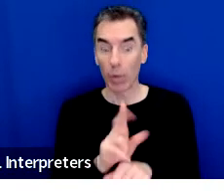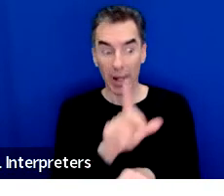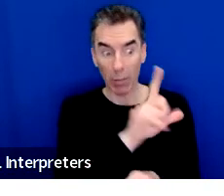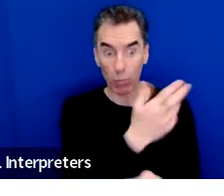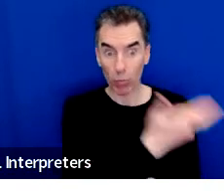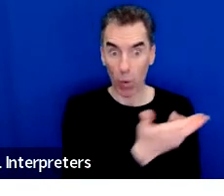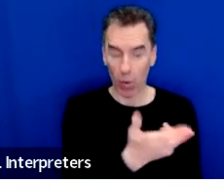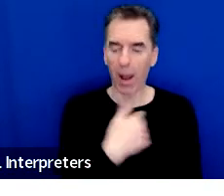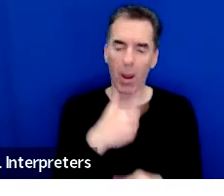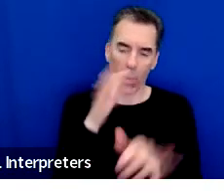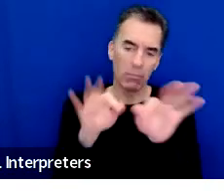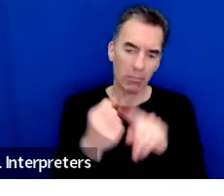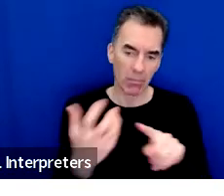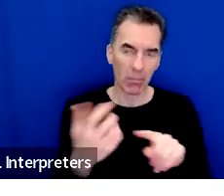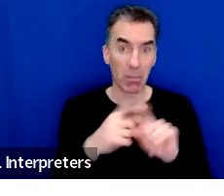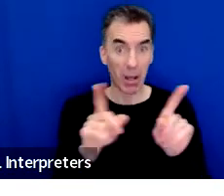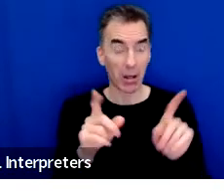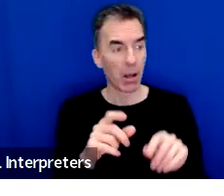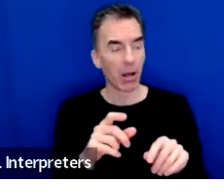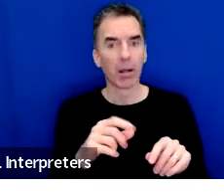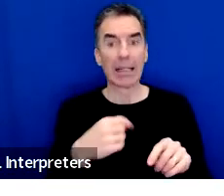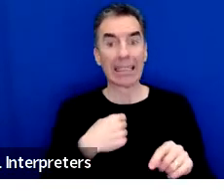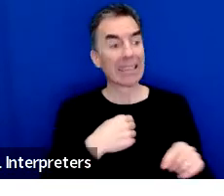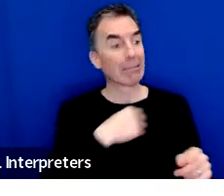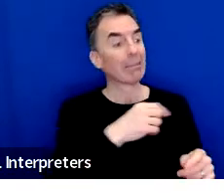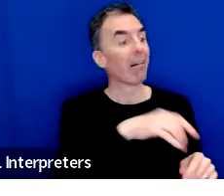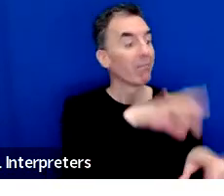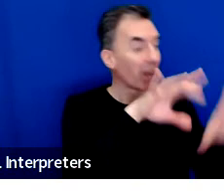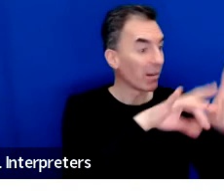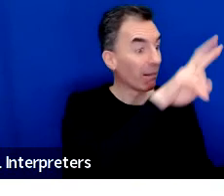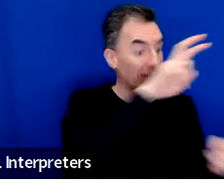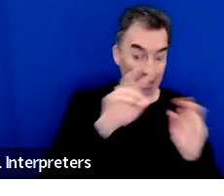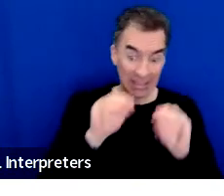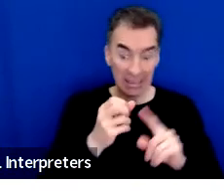But I didn't actually use any of the content that I found in the library, which I know sounds kind of silly,